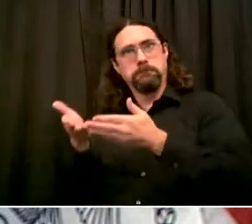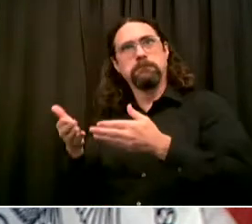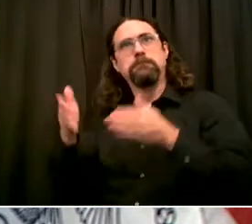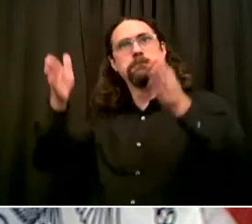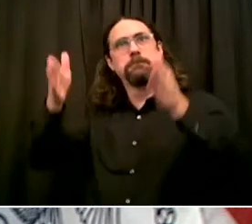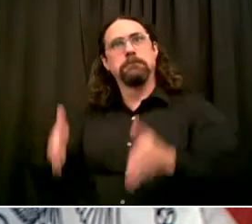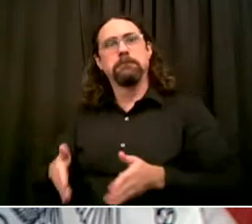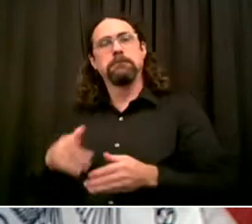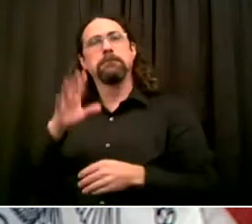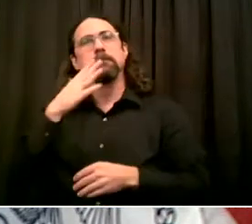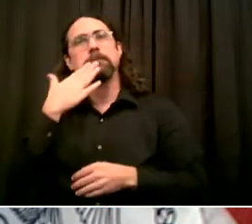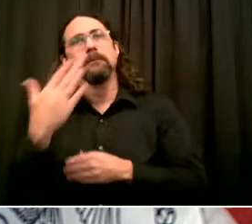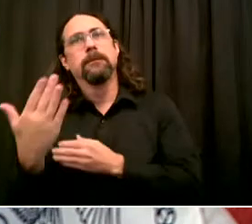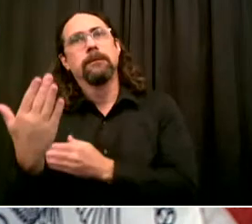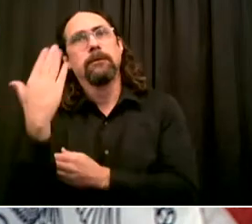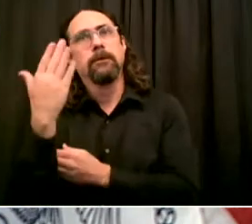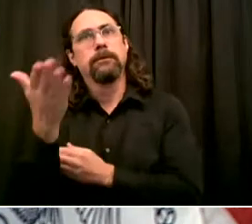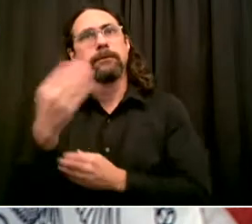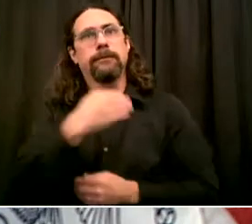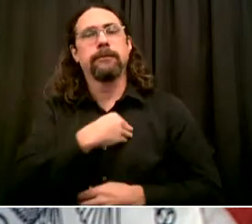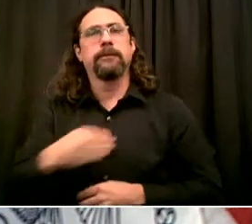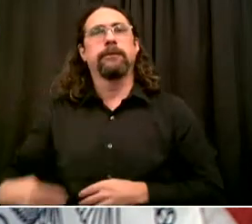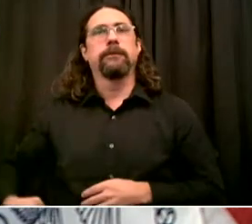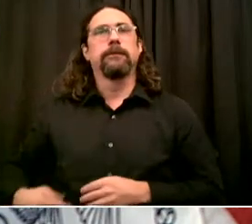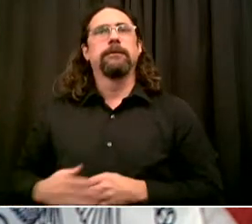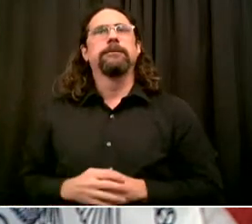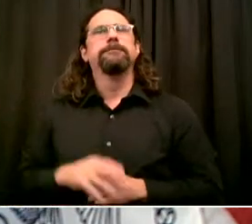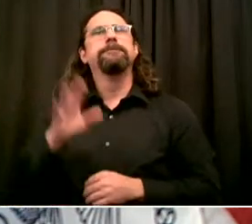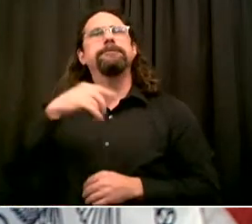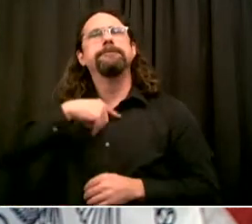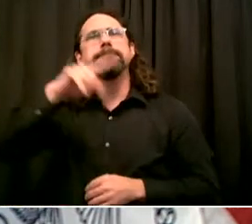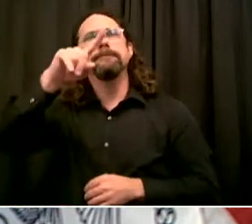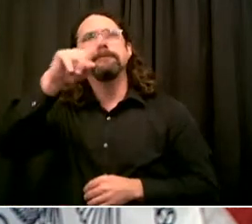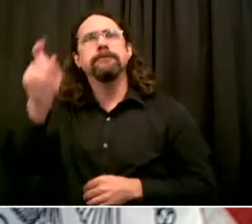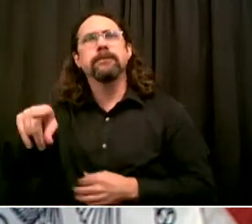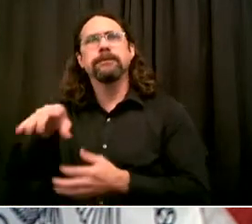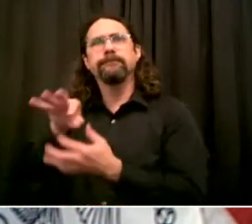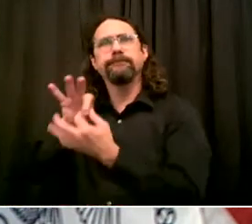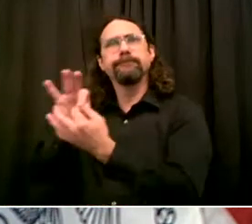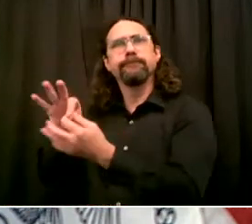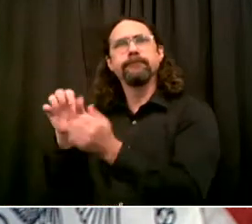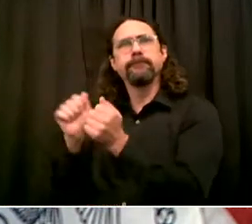LEARNED TUT TODAY THE MTA ANNTD W W ARE PLAN A PRESS CONFERENCE WHERE